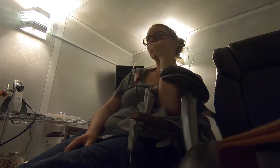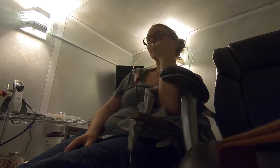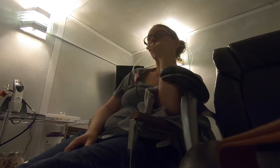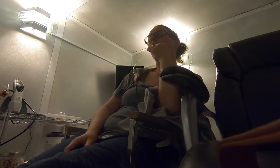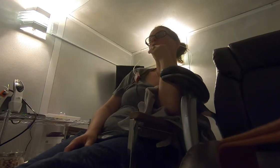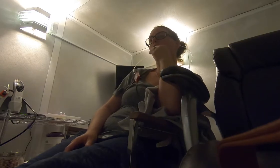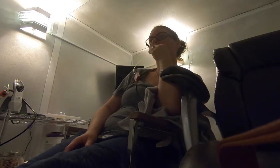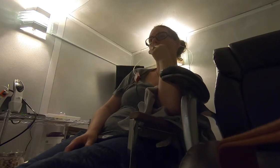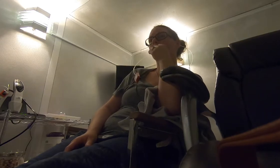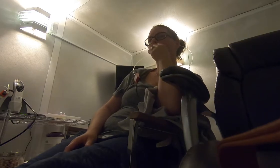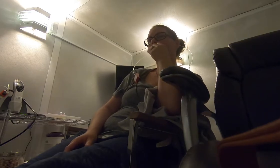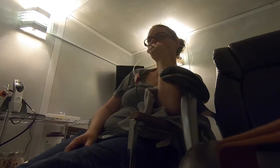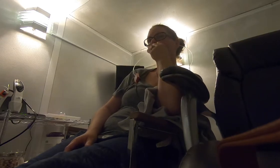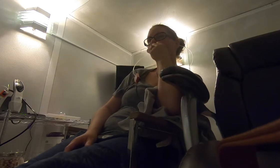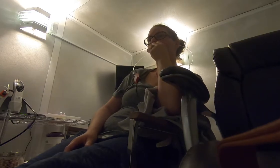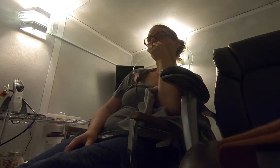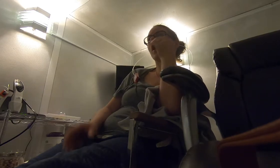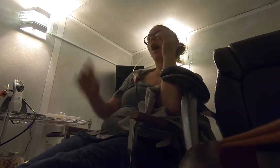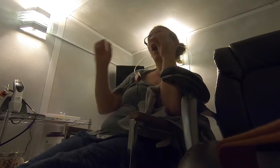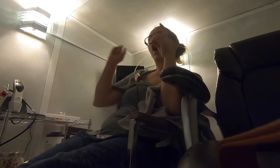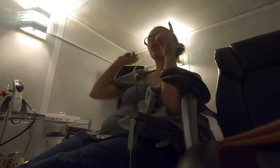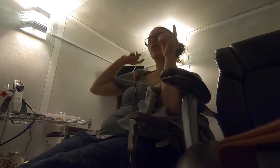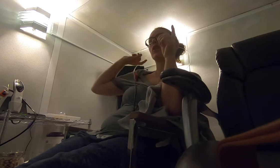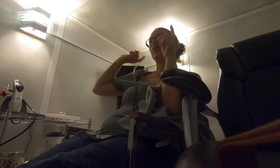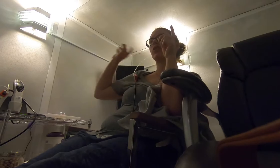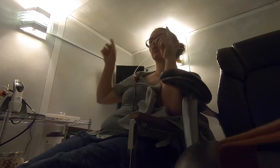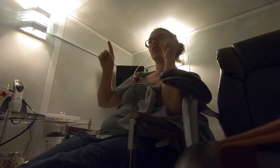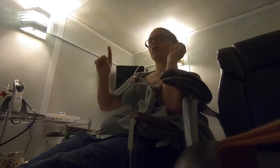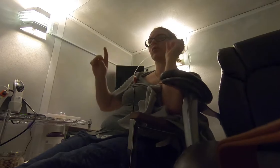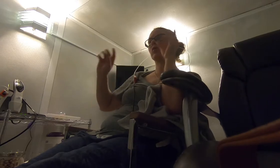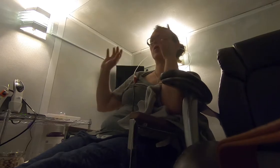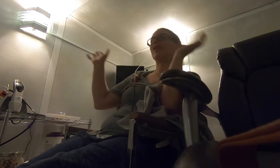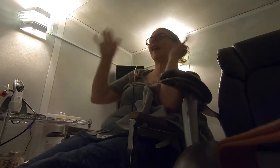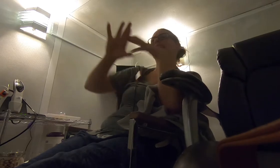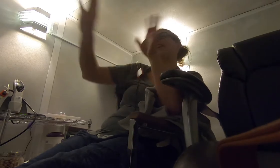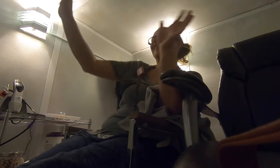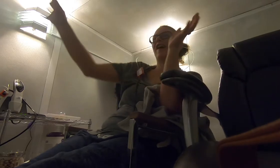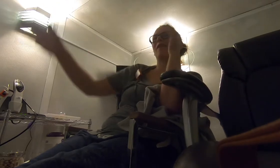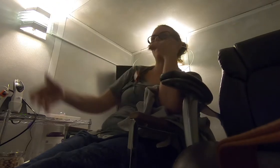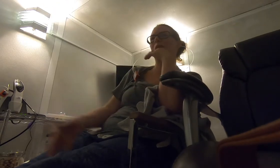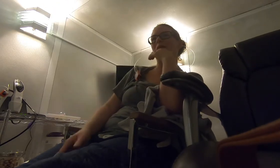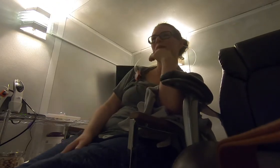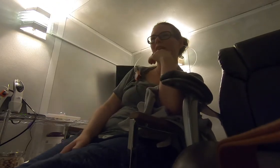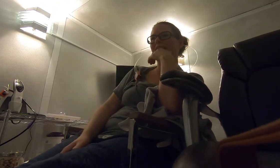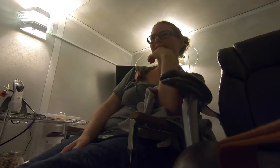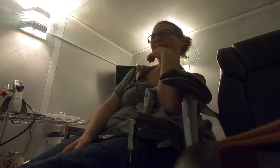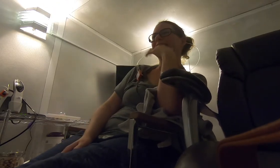ok are you going.... You're not going to tell me which one